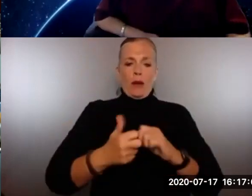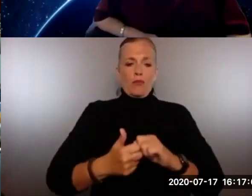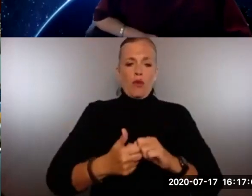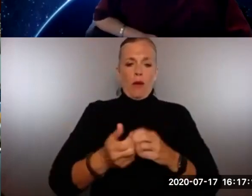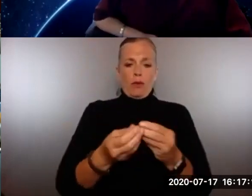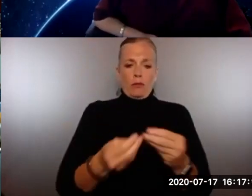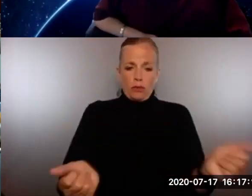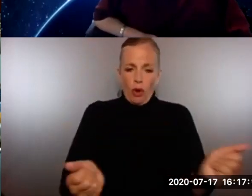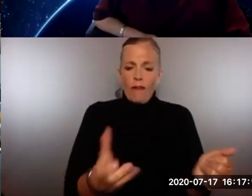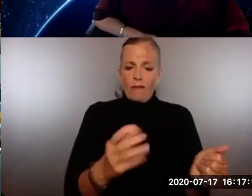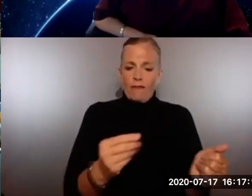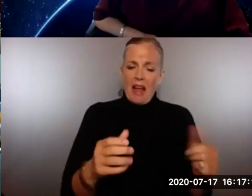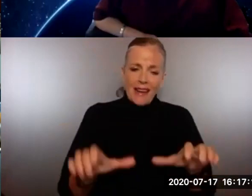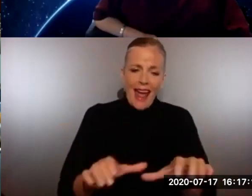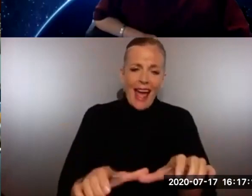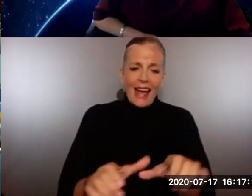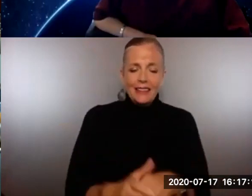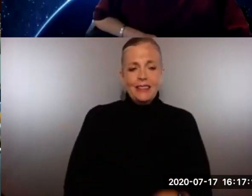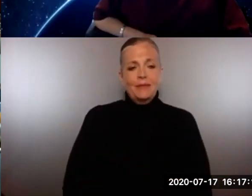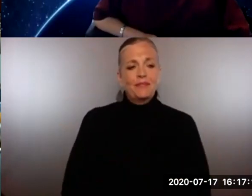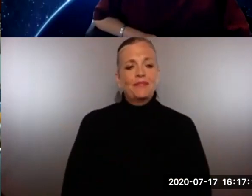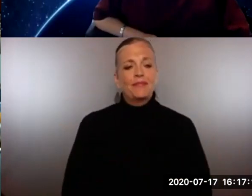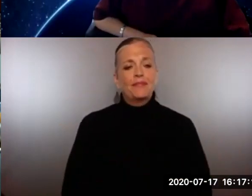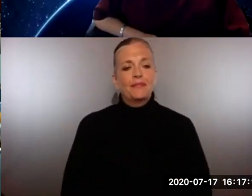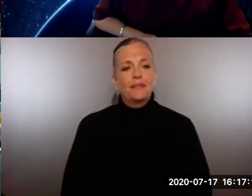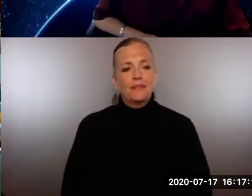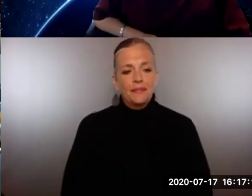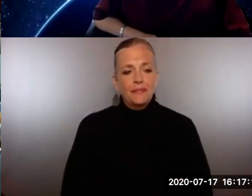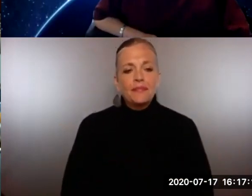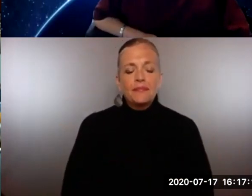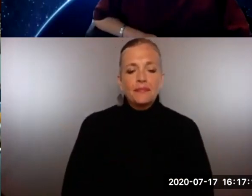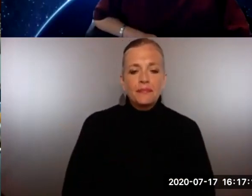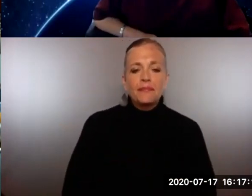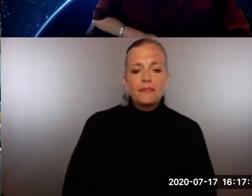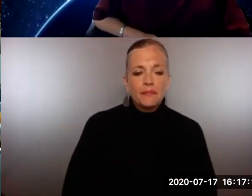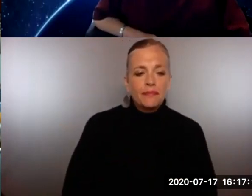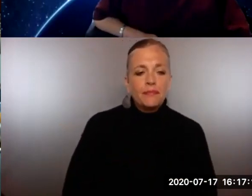his brilliance to people around him before the onset of his disability.